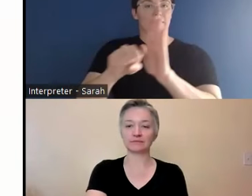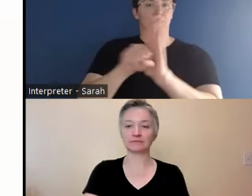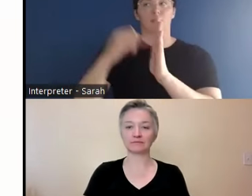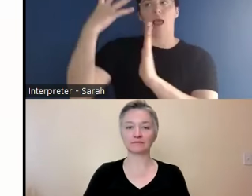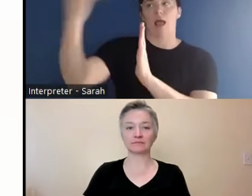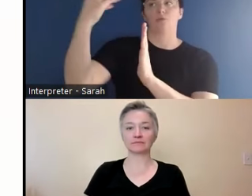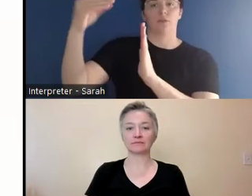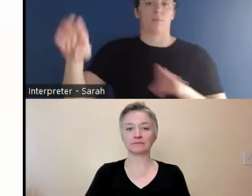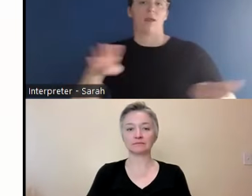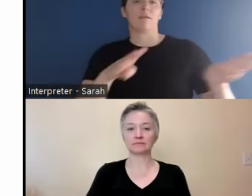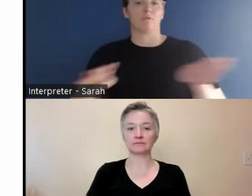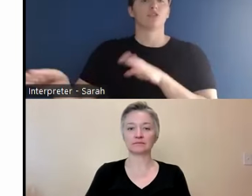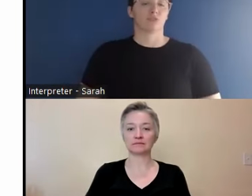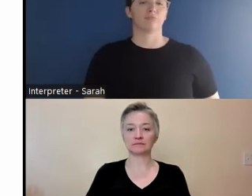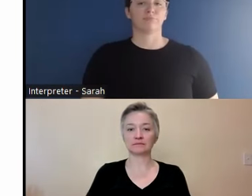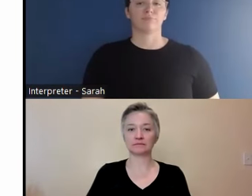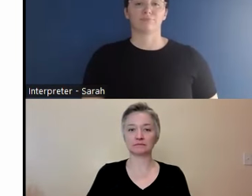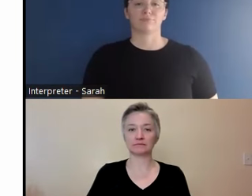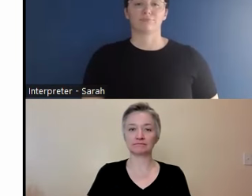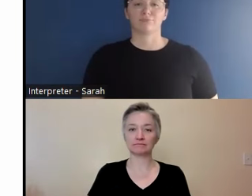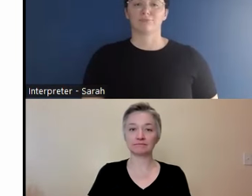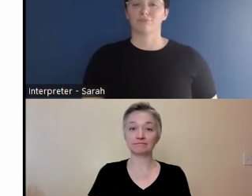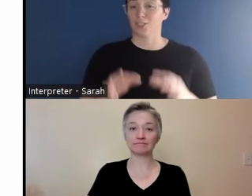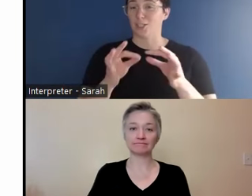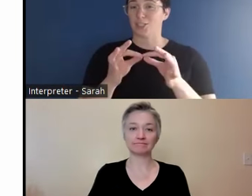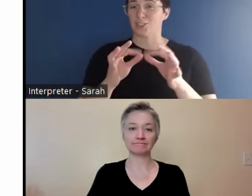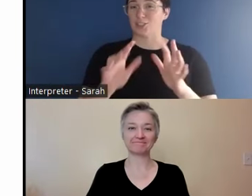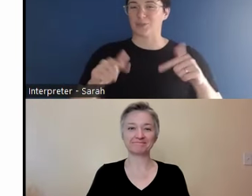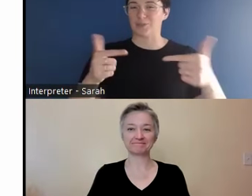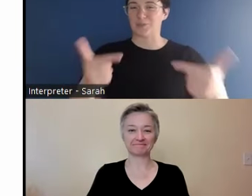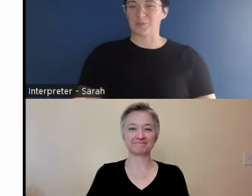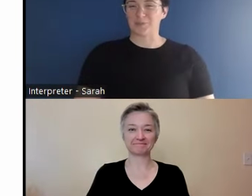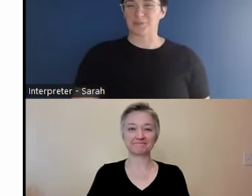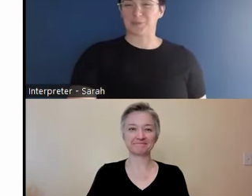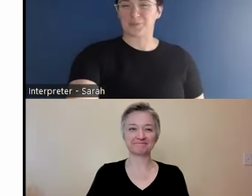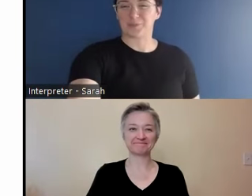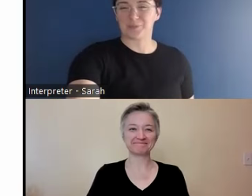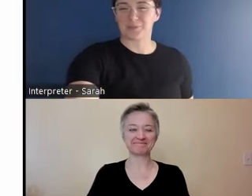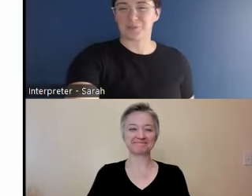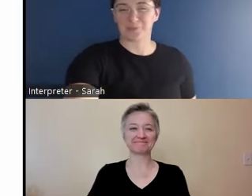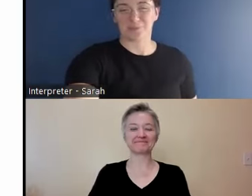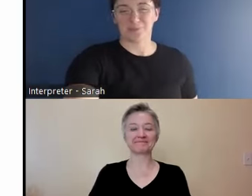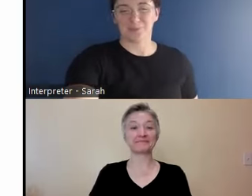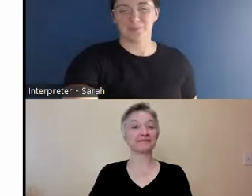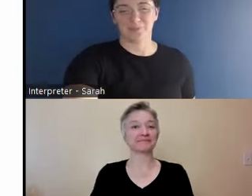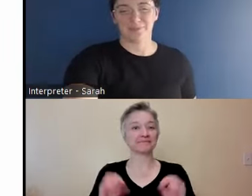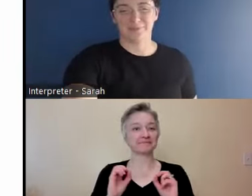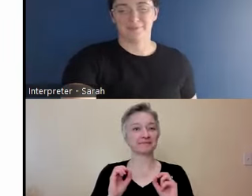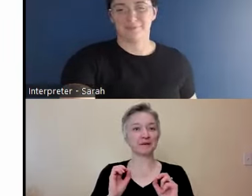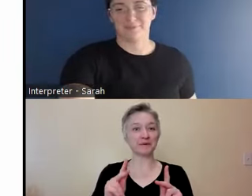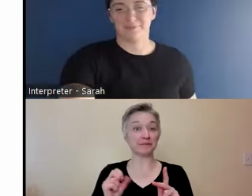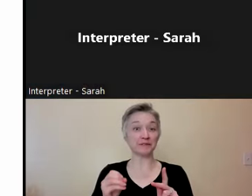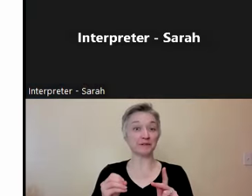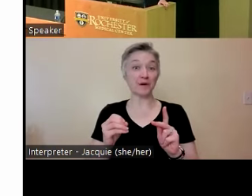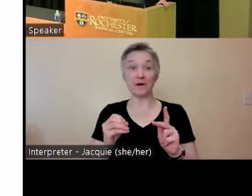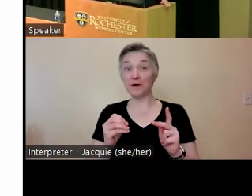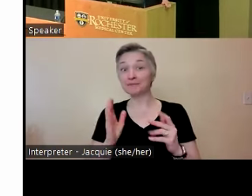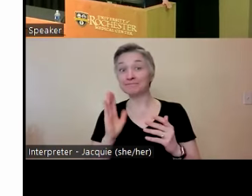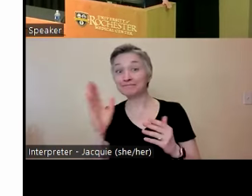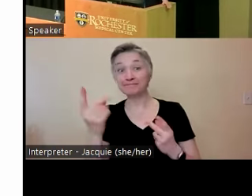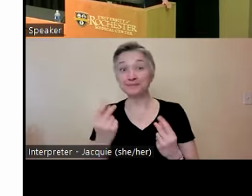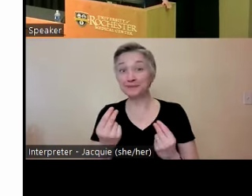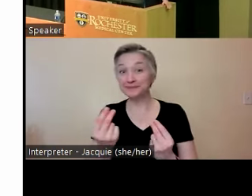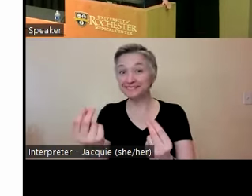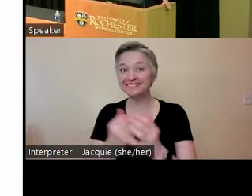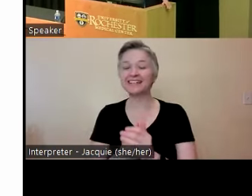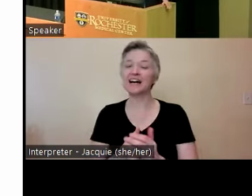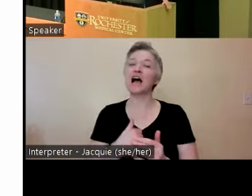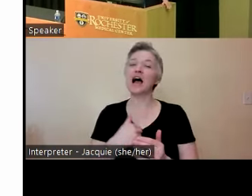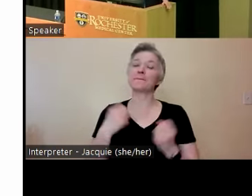behaviors all right so where do we go from here I have a lot of ideas some at the top of my list